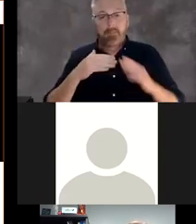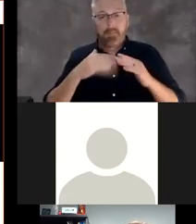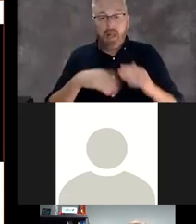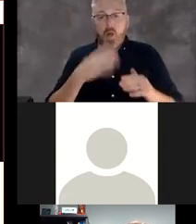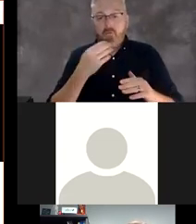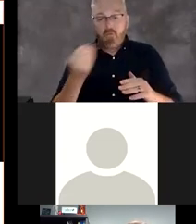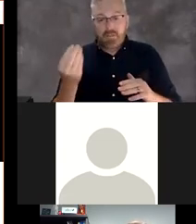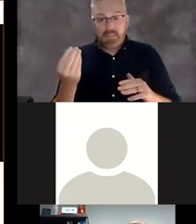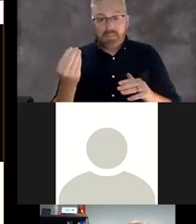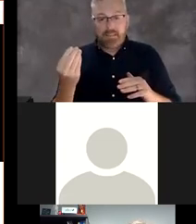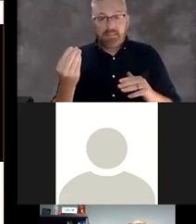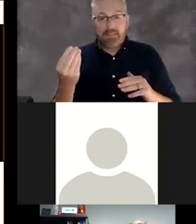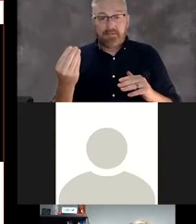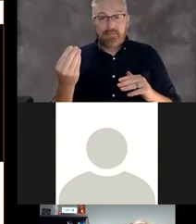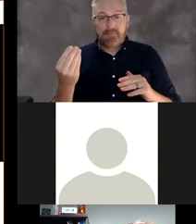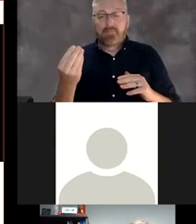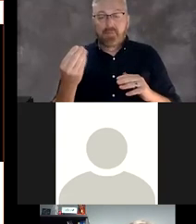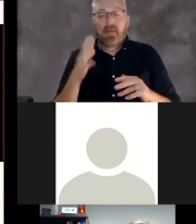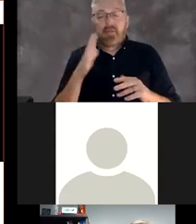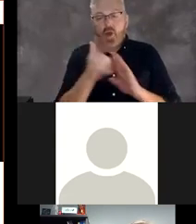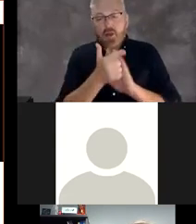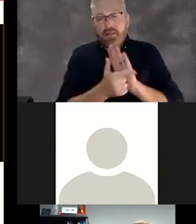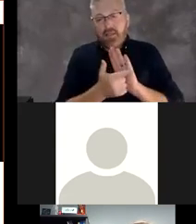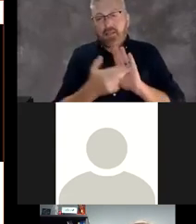LEGALLY CONSIDERED TO BE A CHILD.